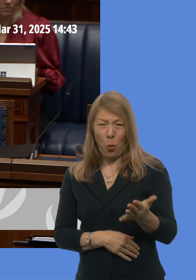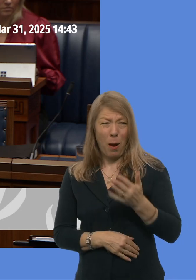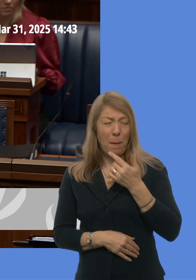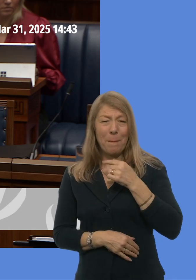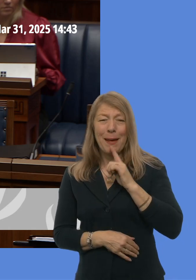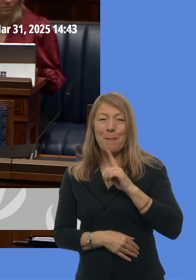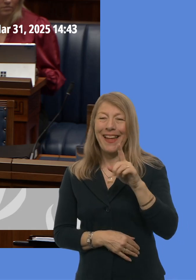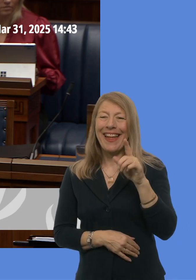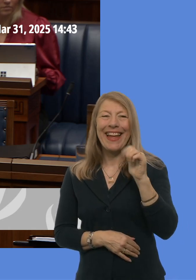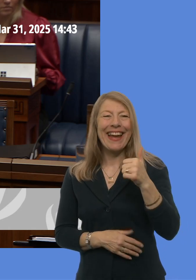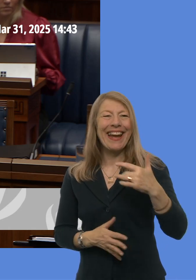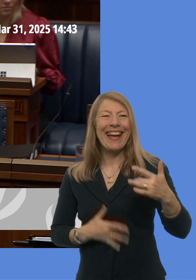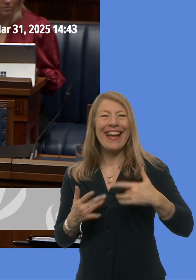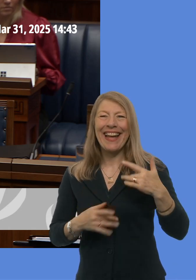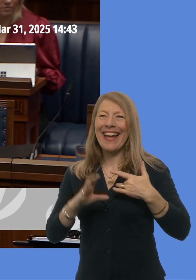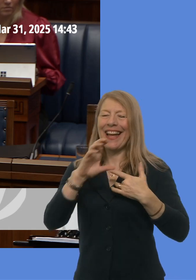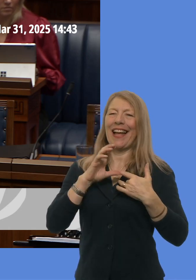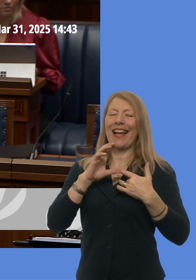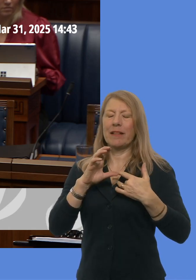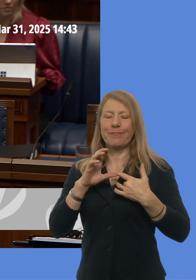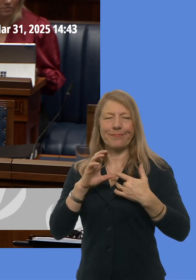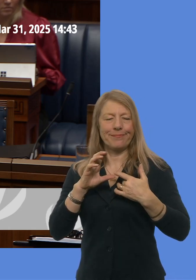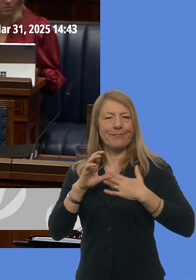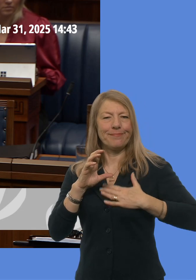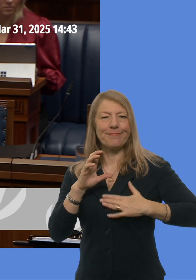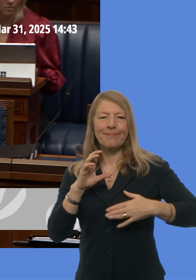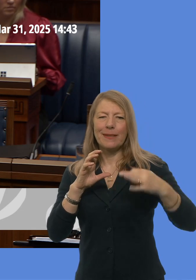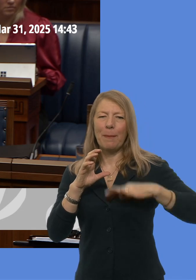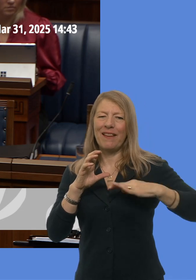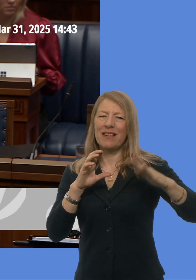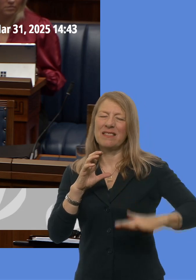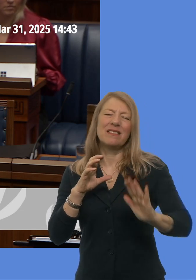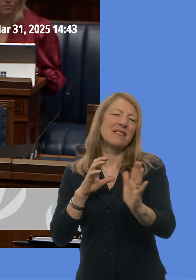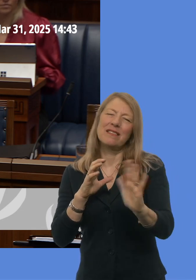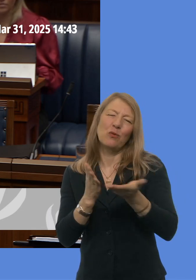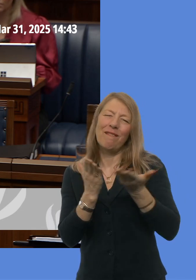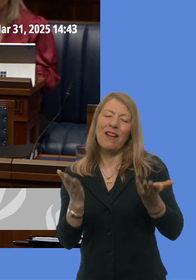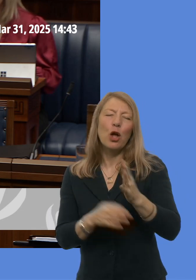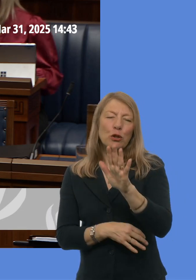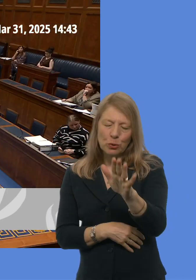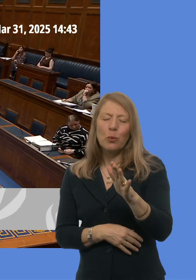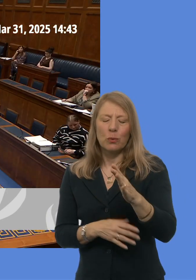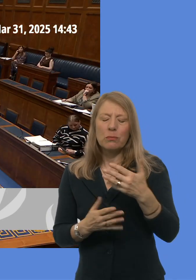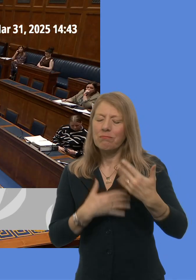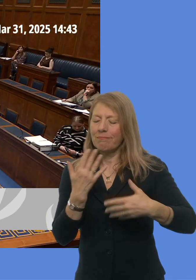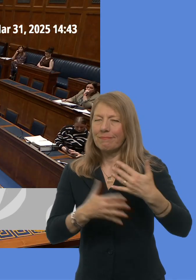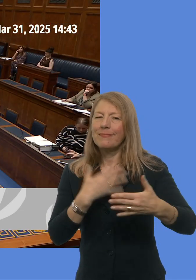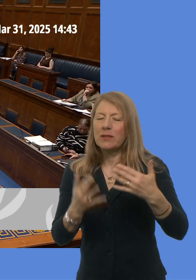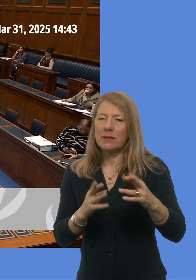to getting a rightful acknowledgement and recognition in the payment from the redress scheme. I call on the Minister.